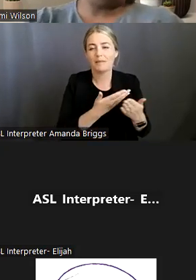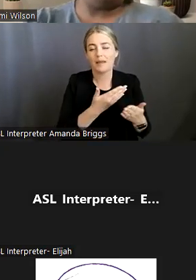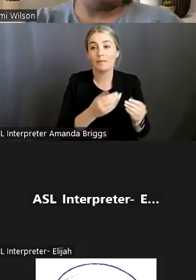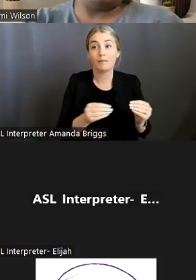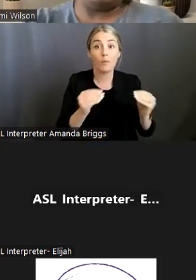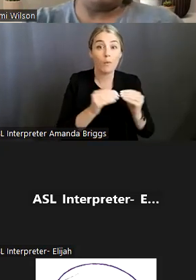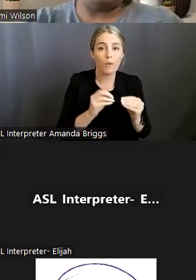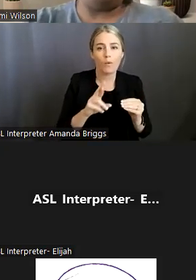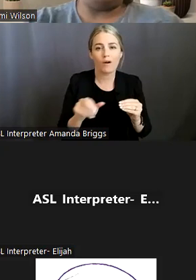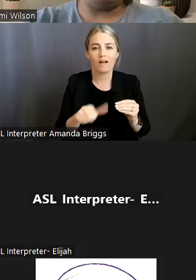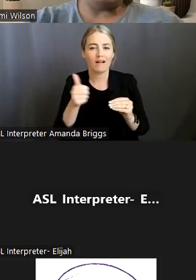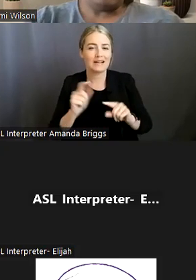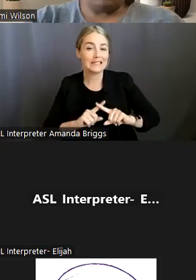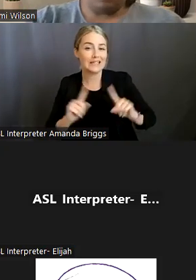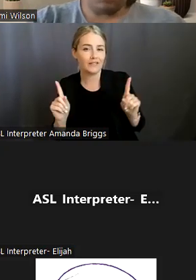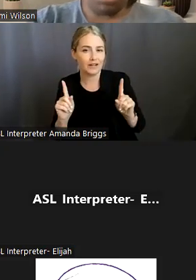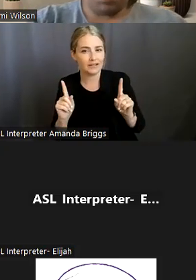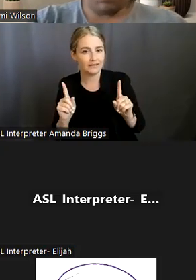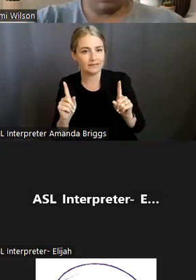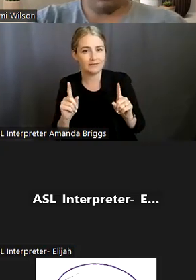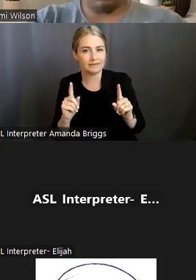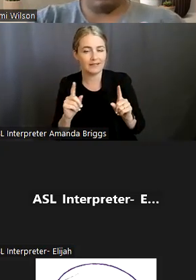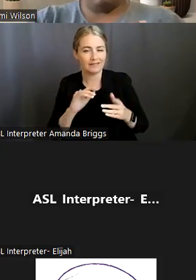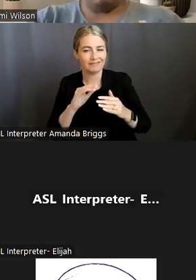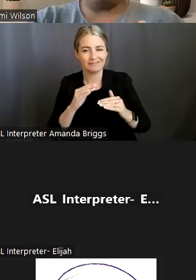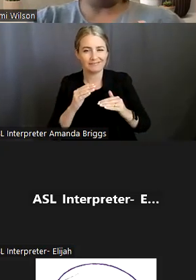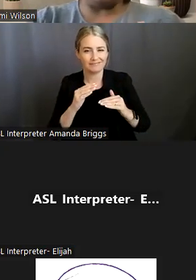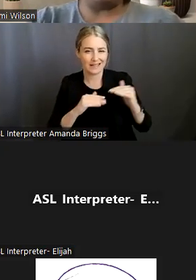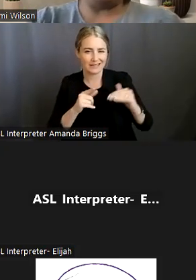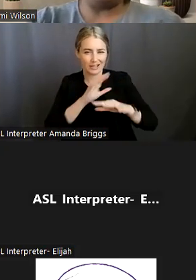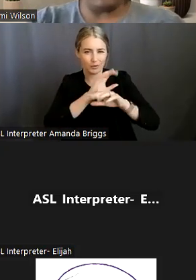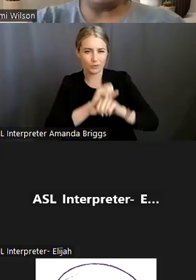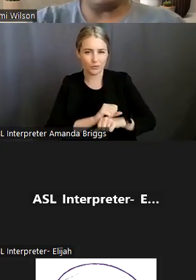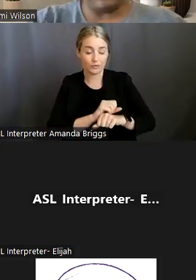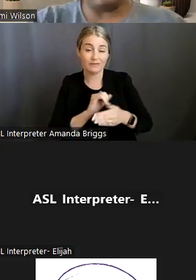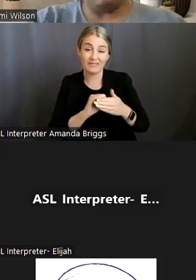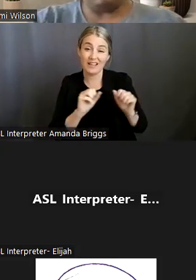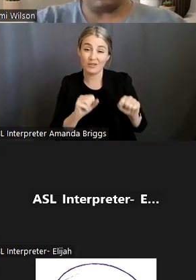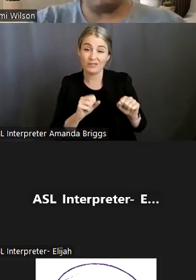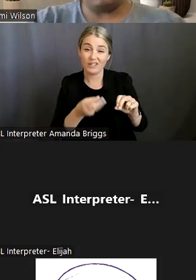substance than their even used to, that can increase their risk of overdose.